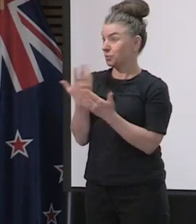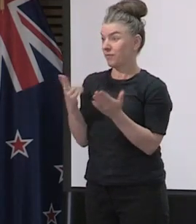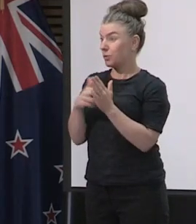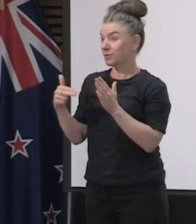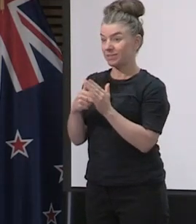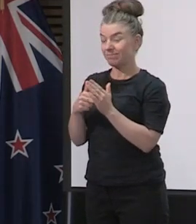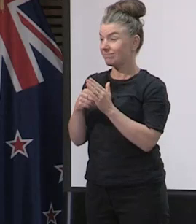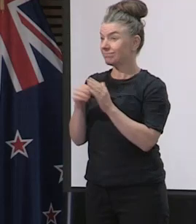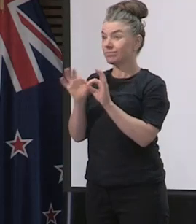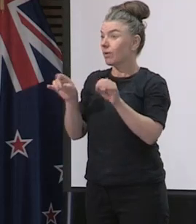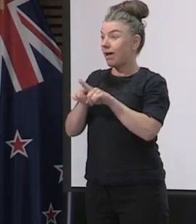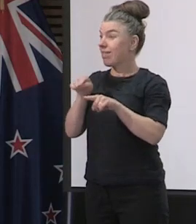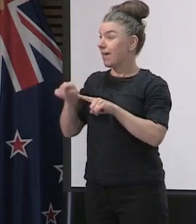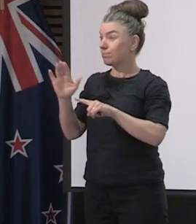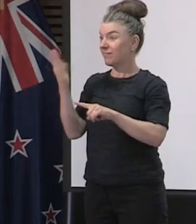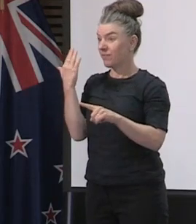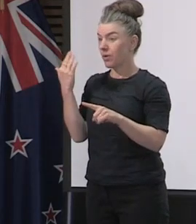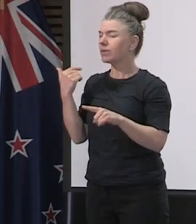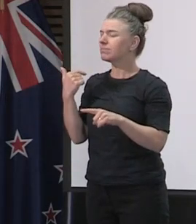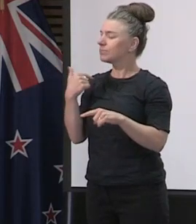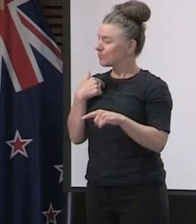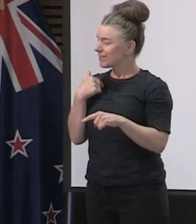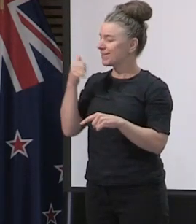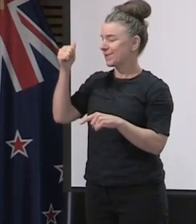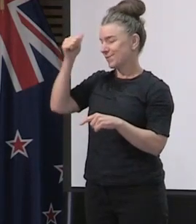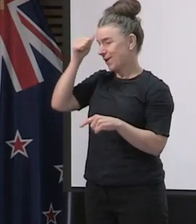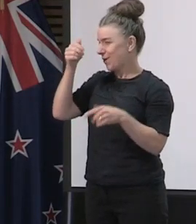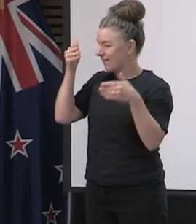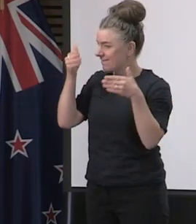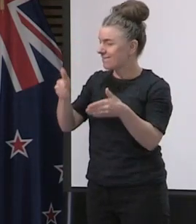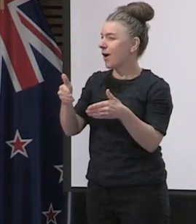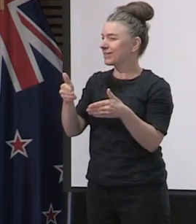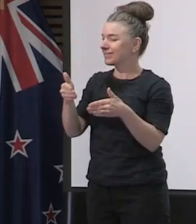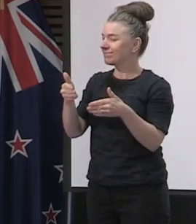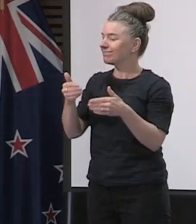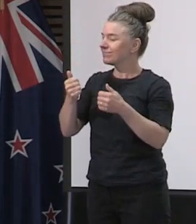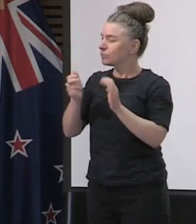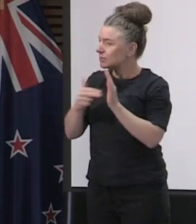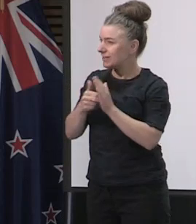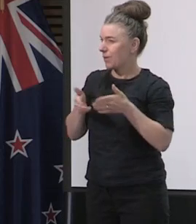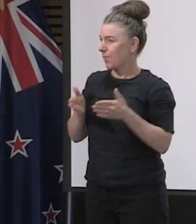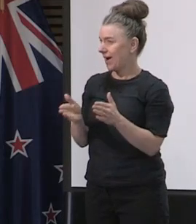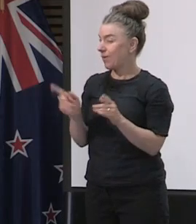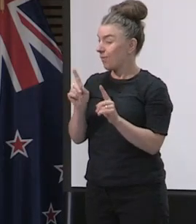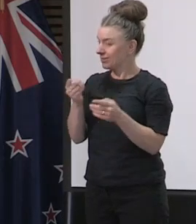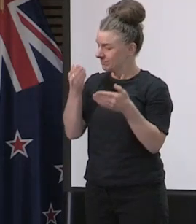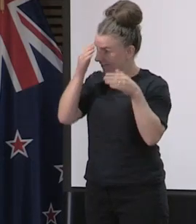book for the recovery we are about to embark upon. But nor